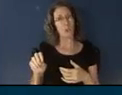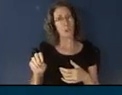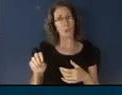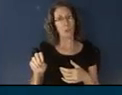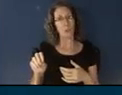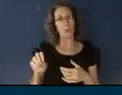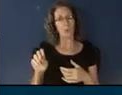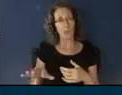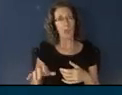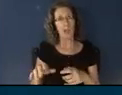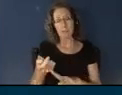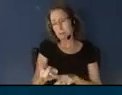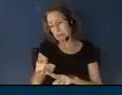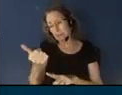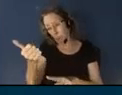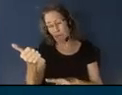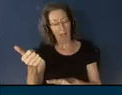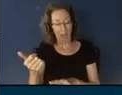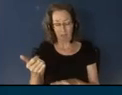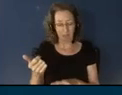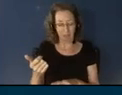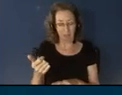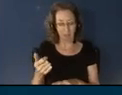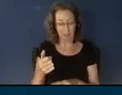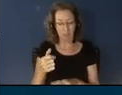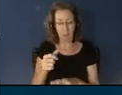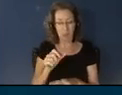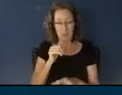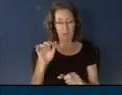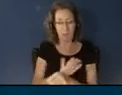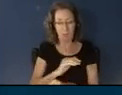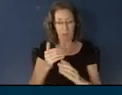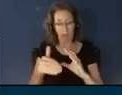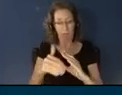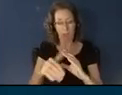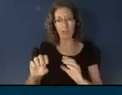take that away so it's not really just spamming your inbox all the time, make sure you go to